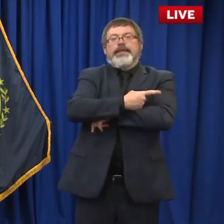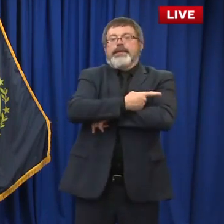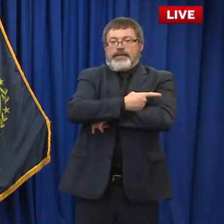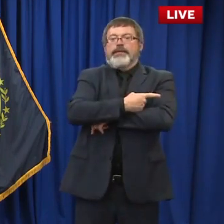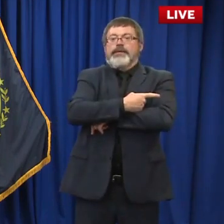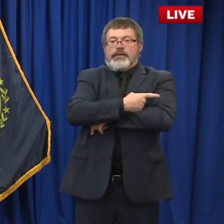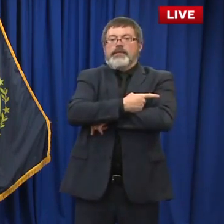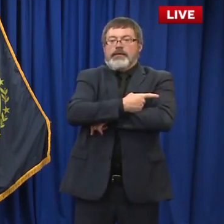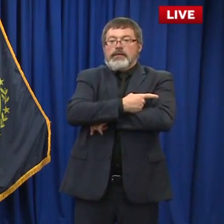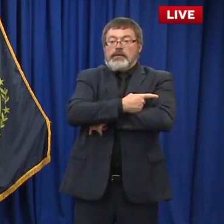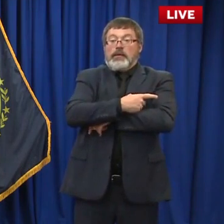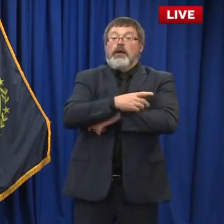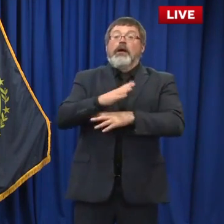THE APPLICATION PERIOD OPENS TODAY.